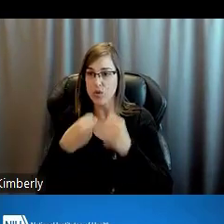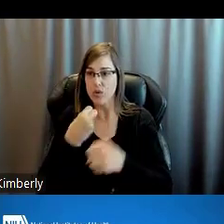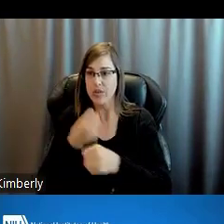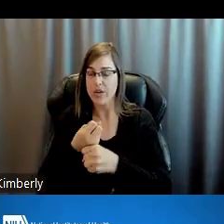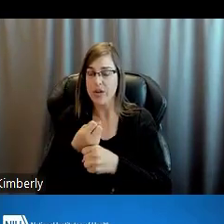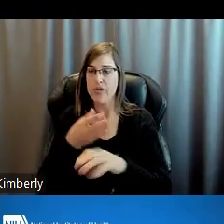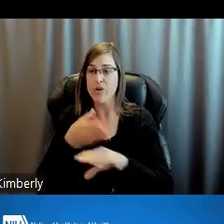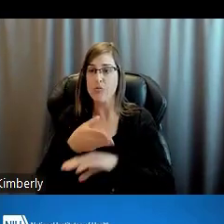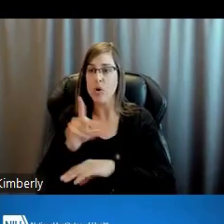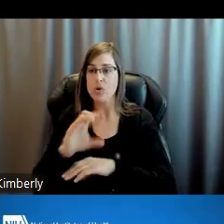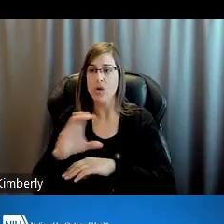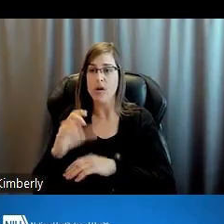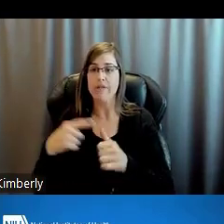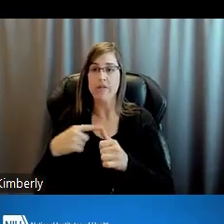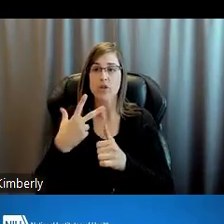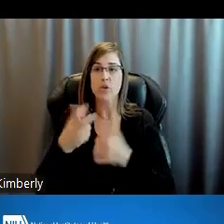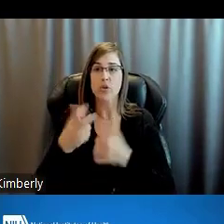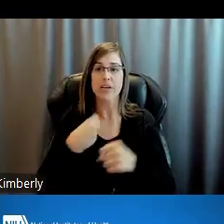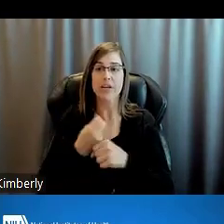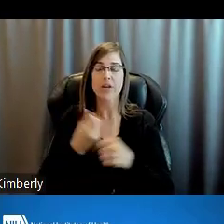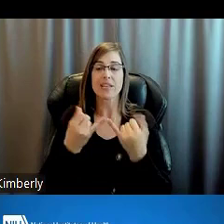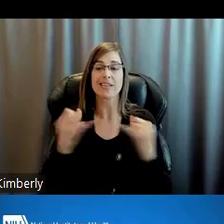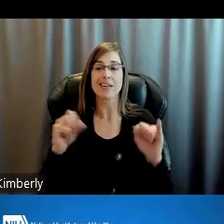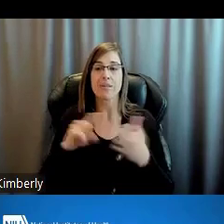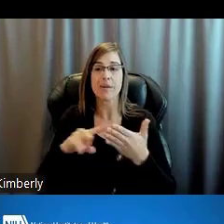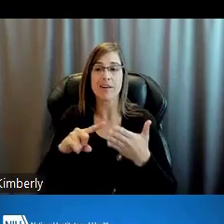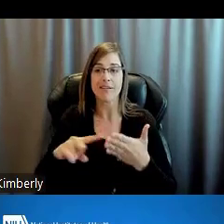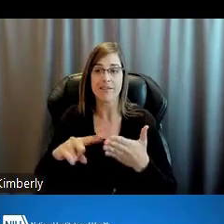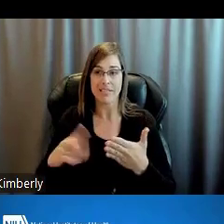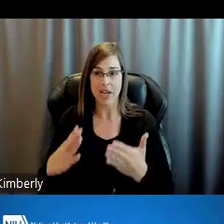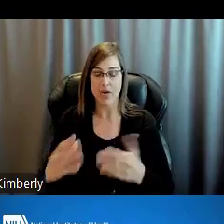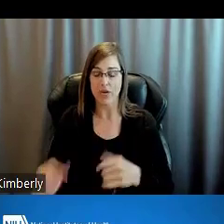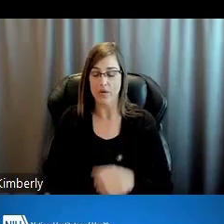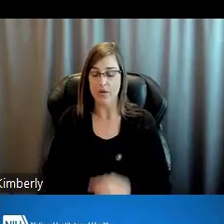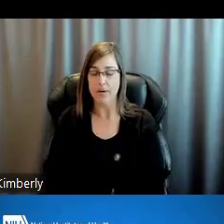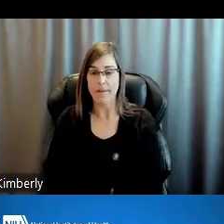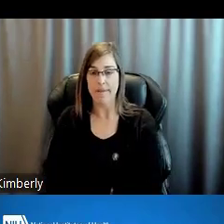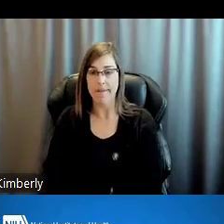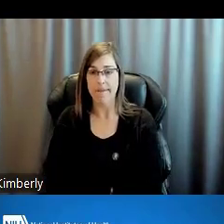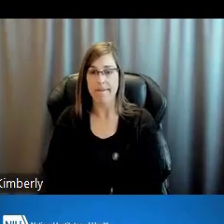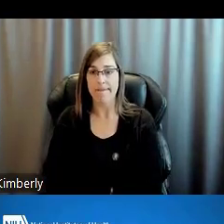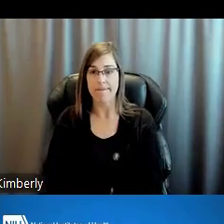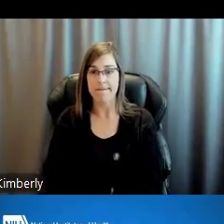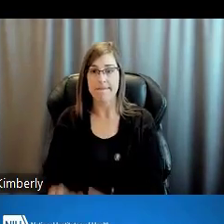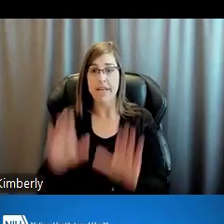and the first 3 years as an independent investigator. It's great to have a career-spanning vision,